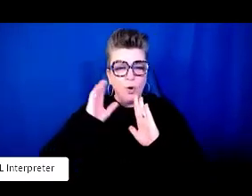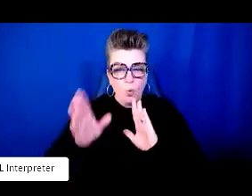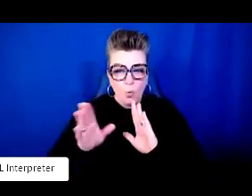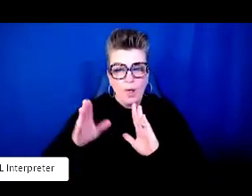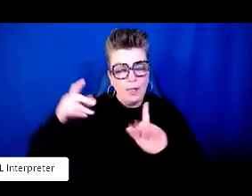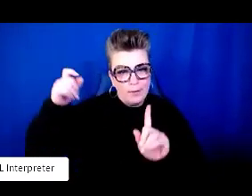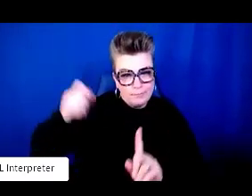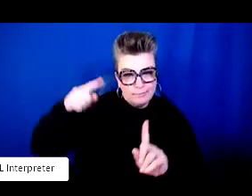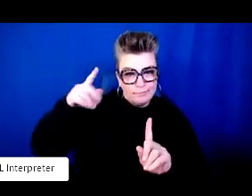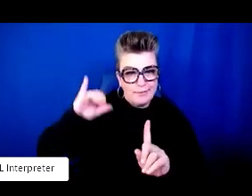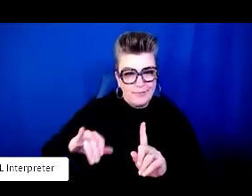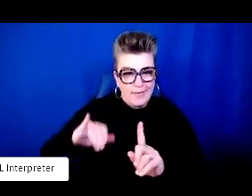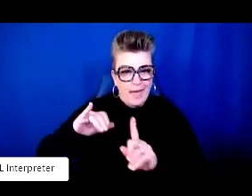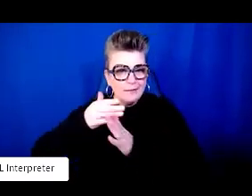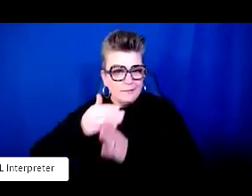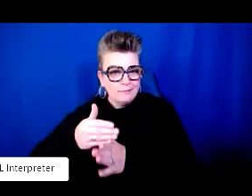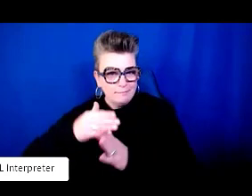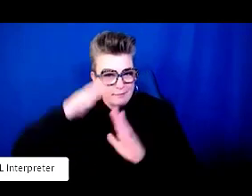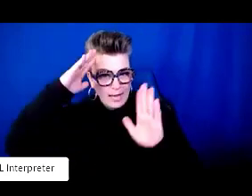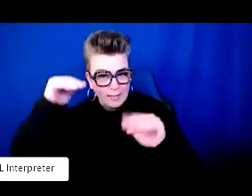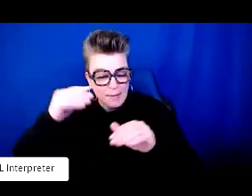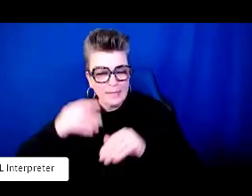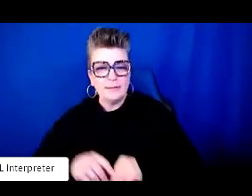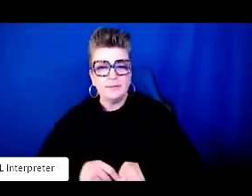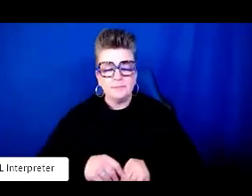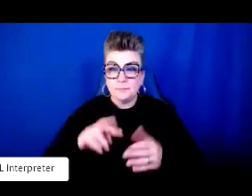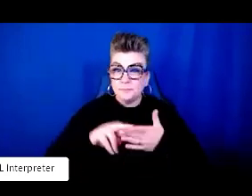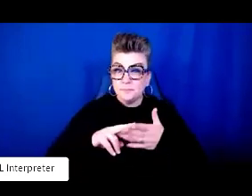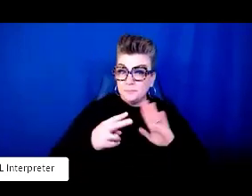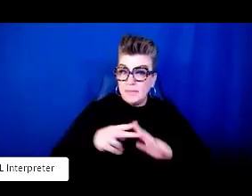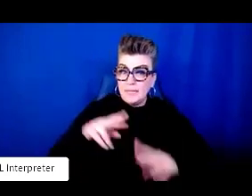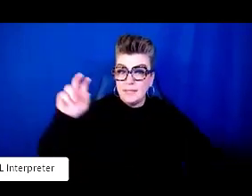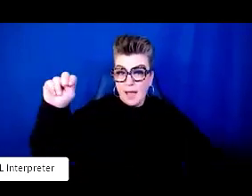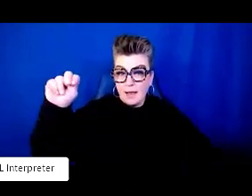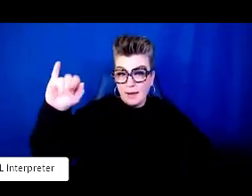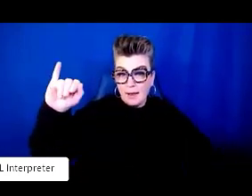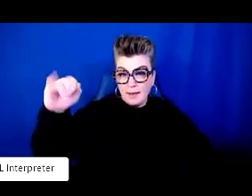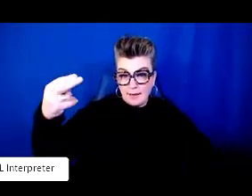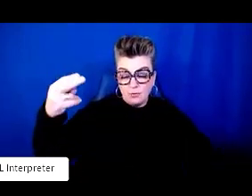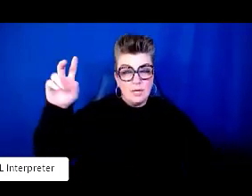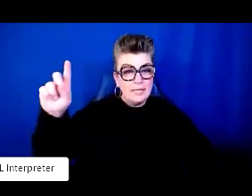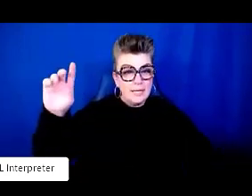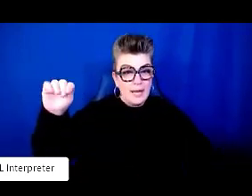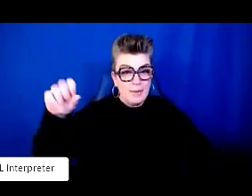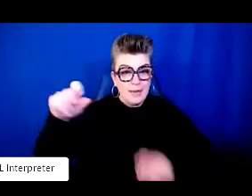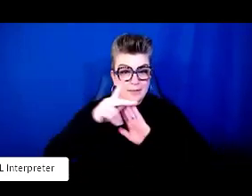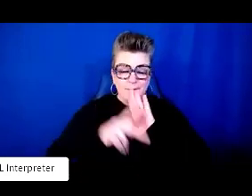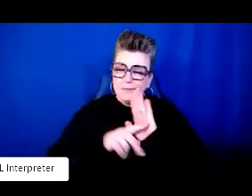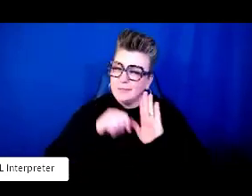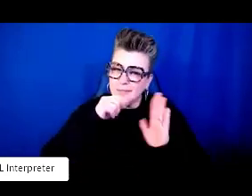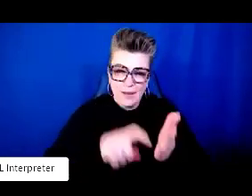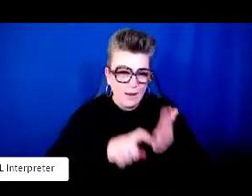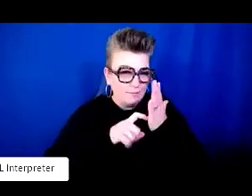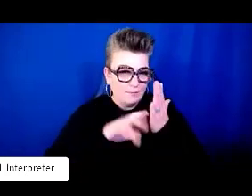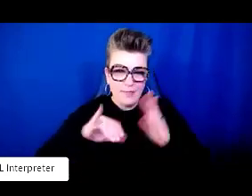That means that NIH's DMS policy does not require the scientific data underlying a pre-print to be made accessible